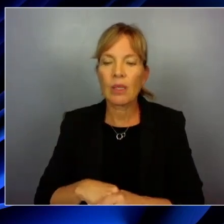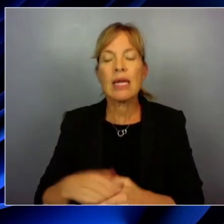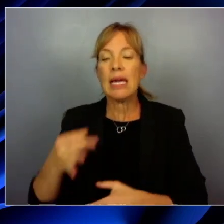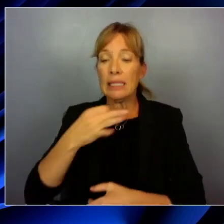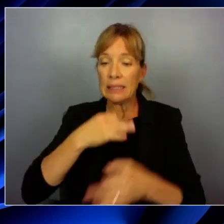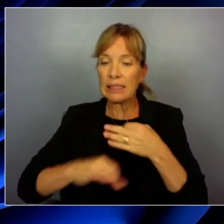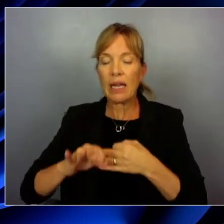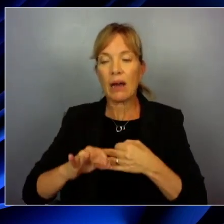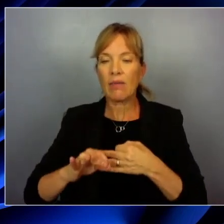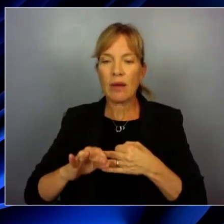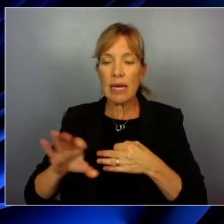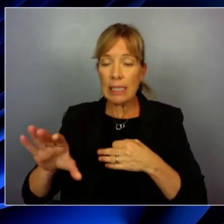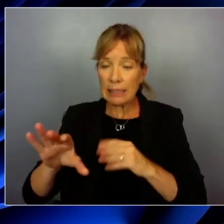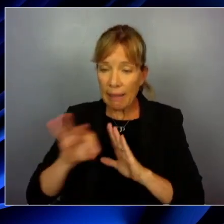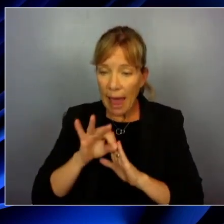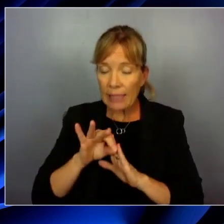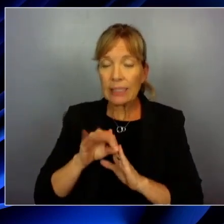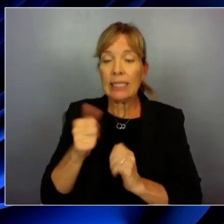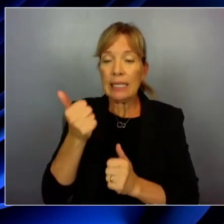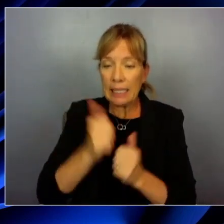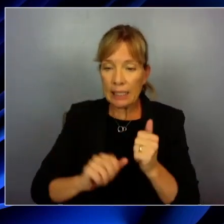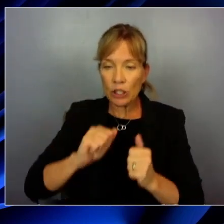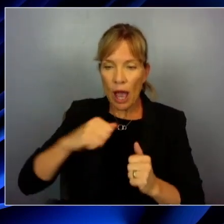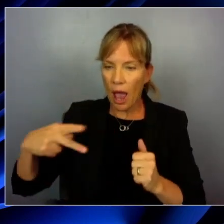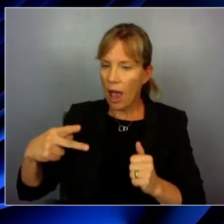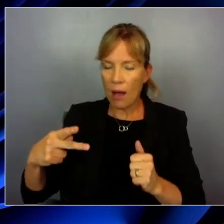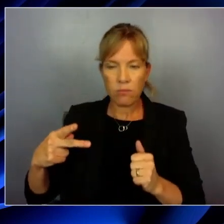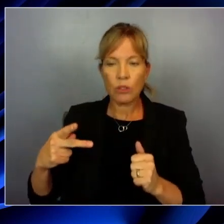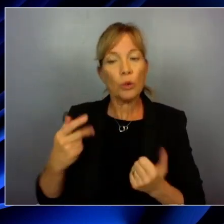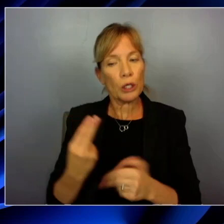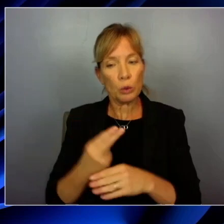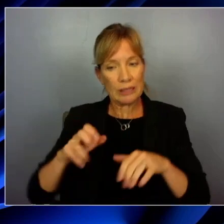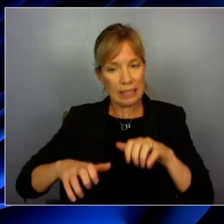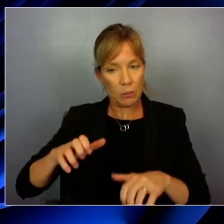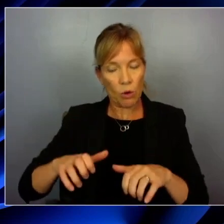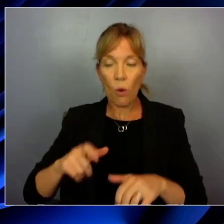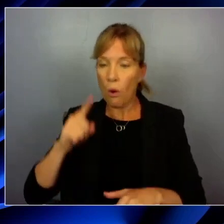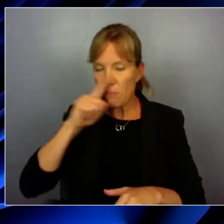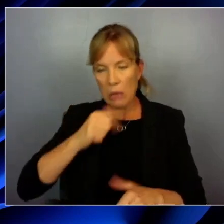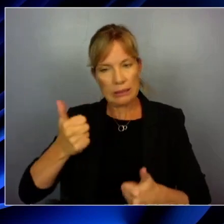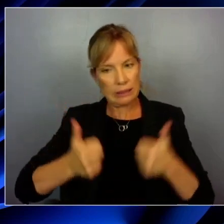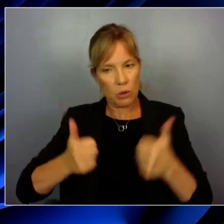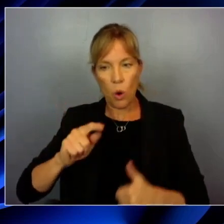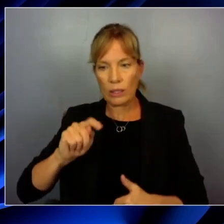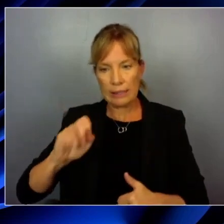like select each app, you can do this with the keyboard or mouse via the taskbar and Hector